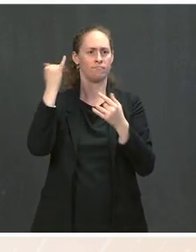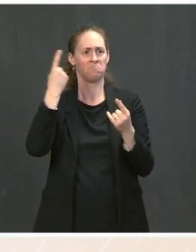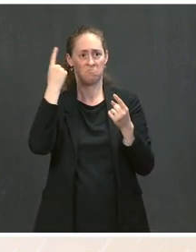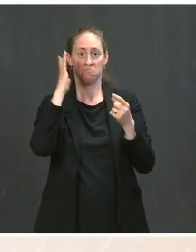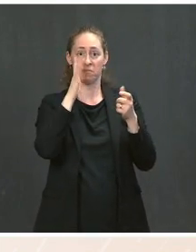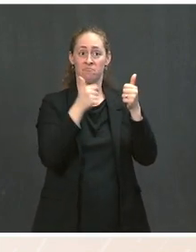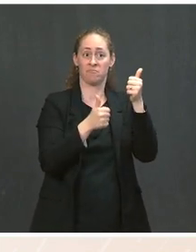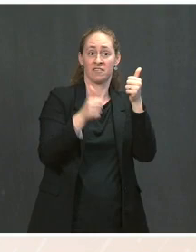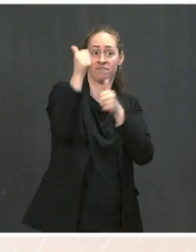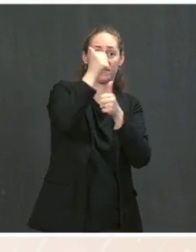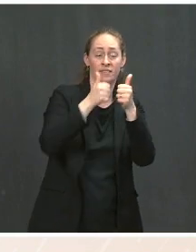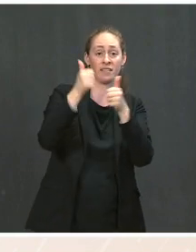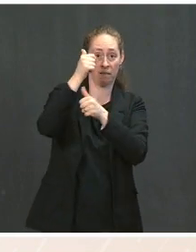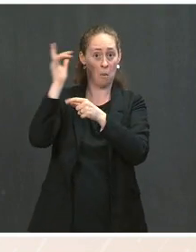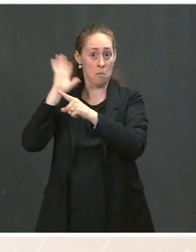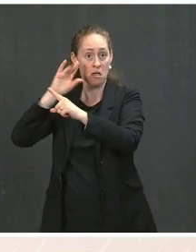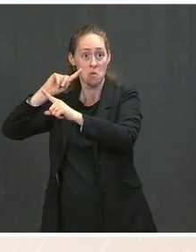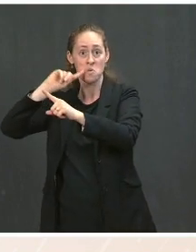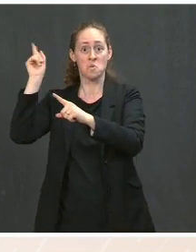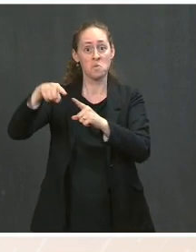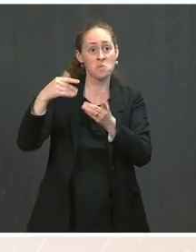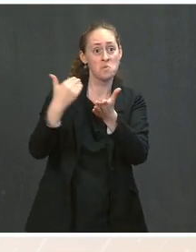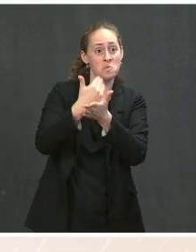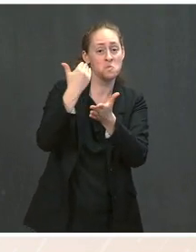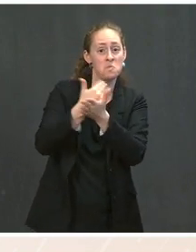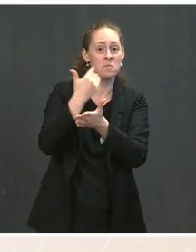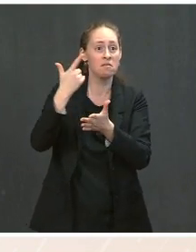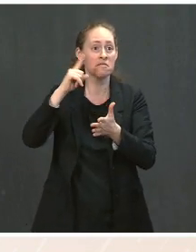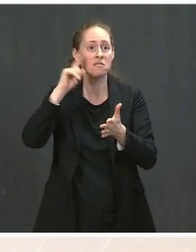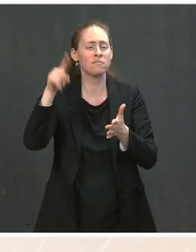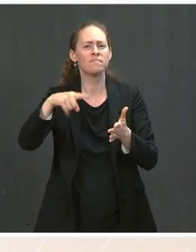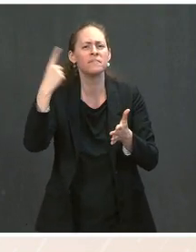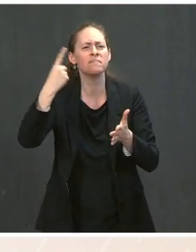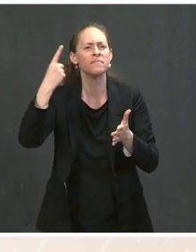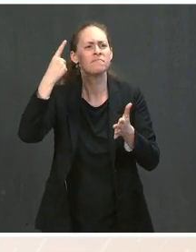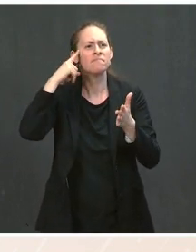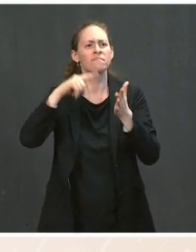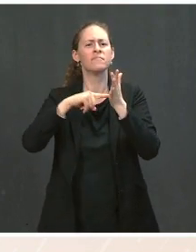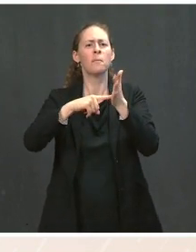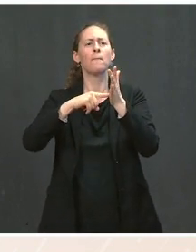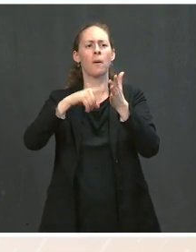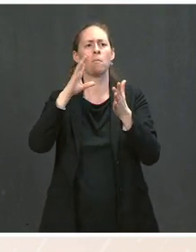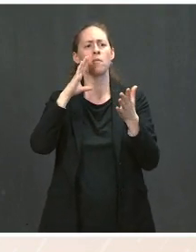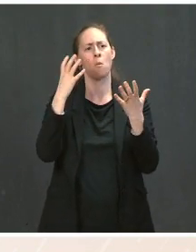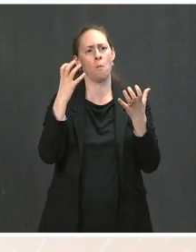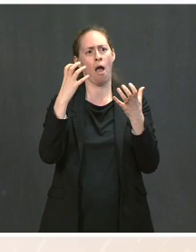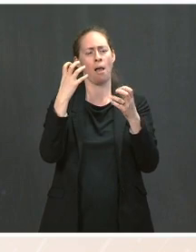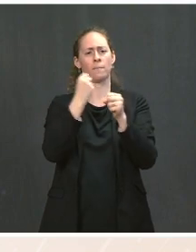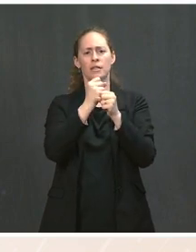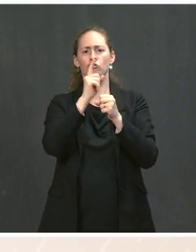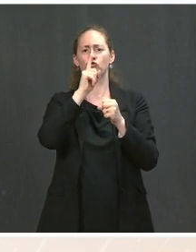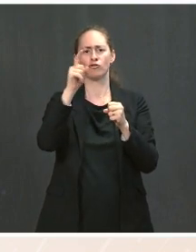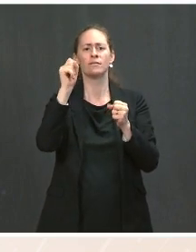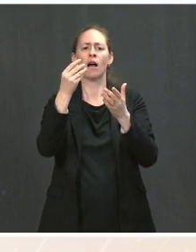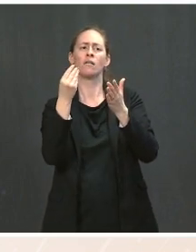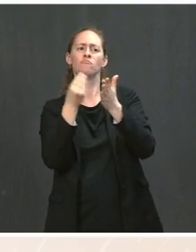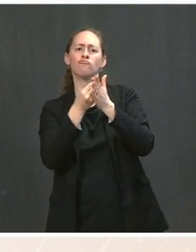There was a line in there about a creating green procurement plan for the federal government, where agencies would consider climate